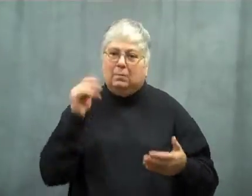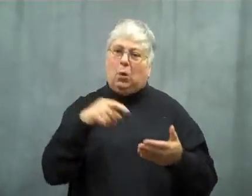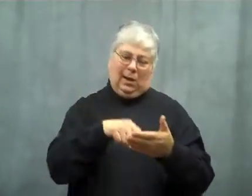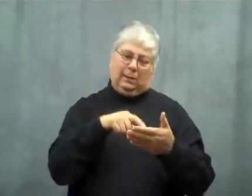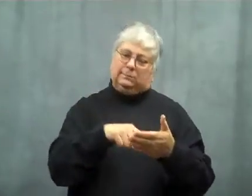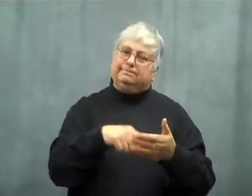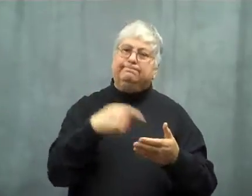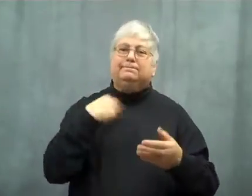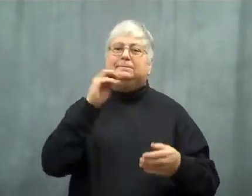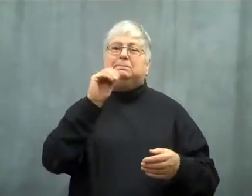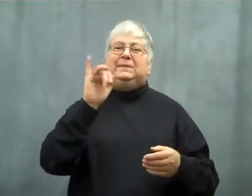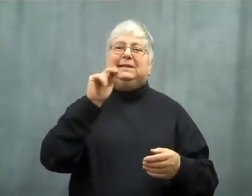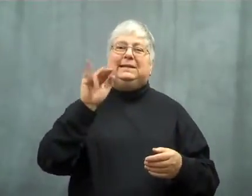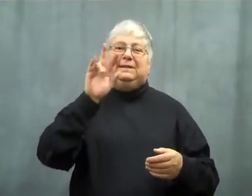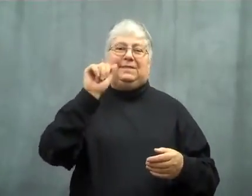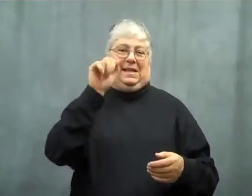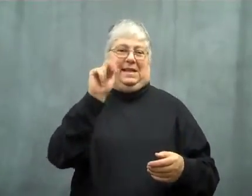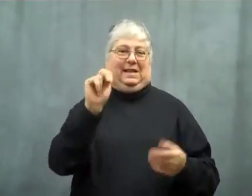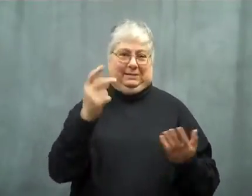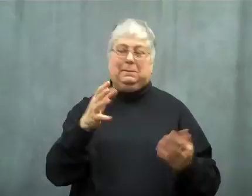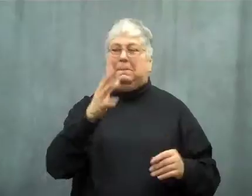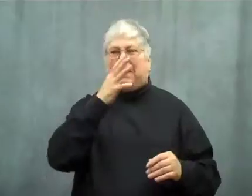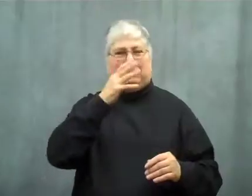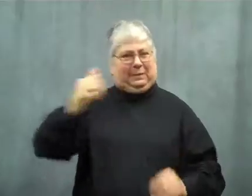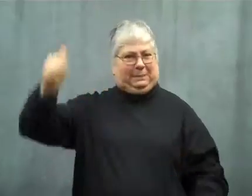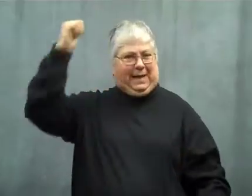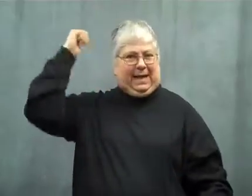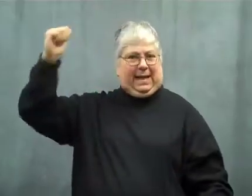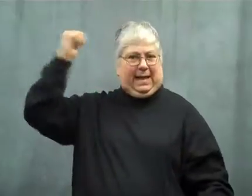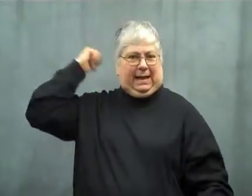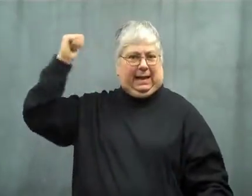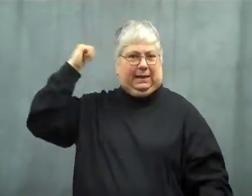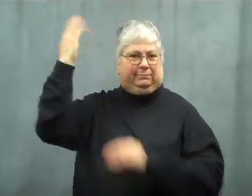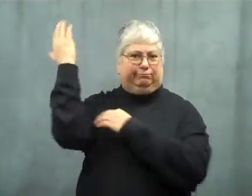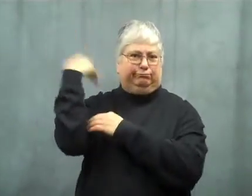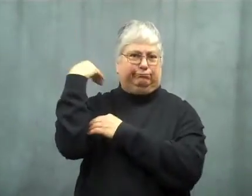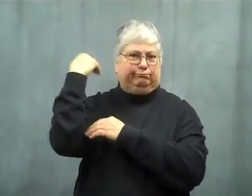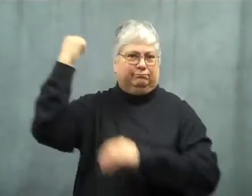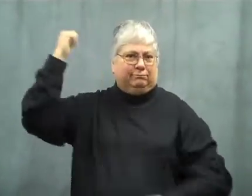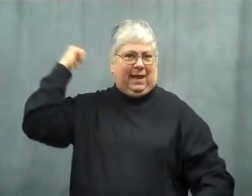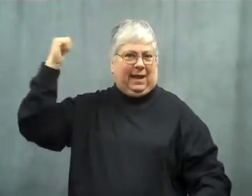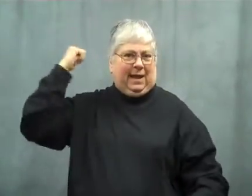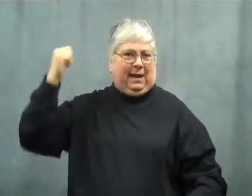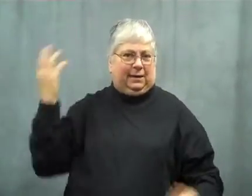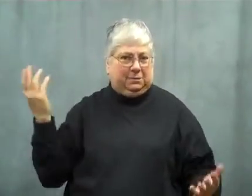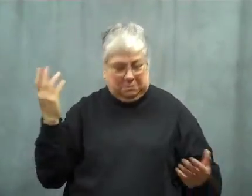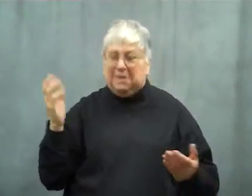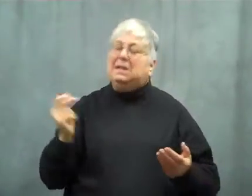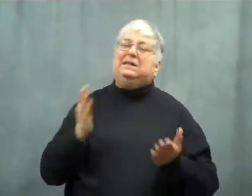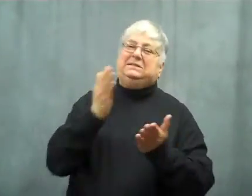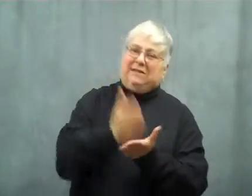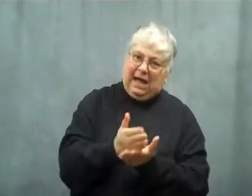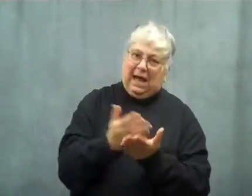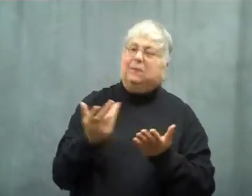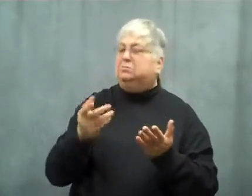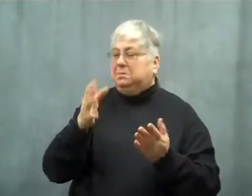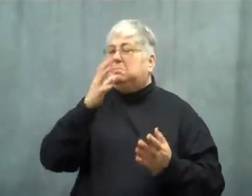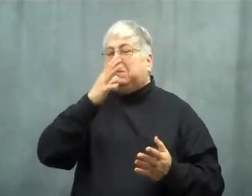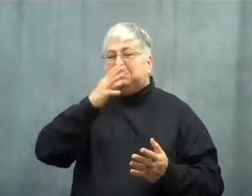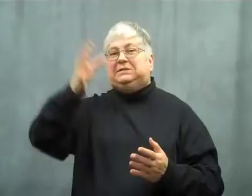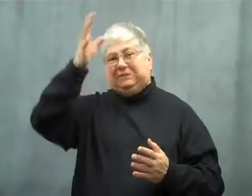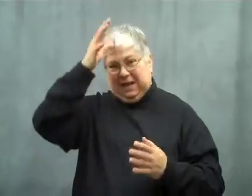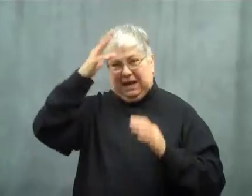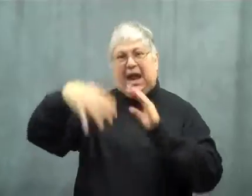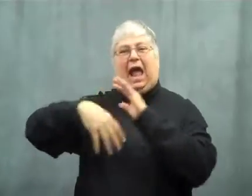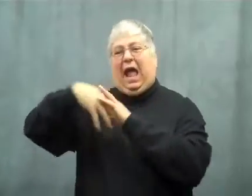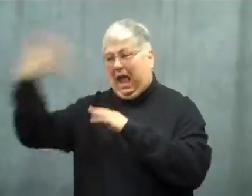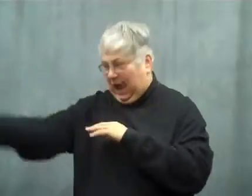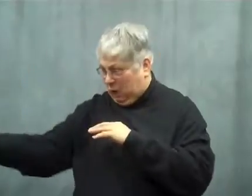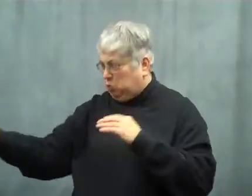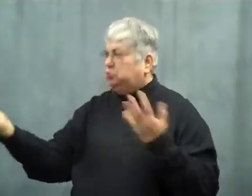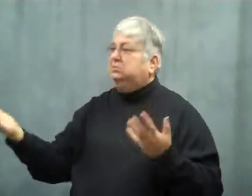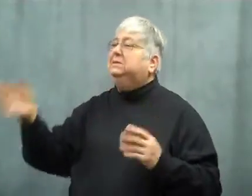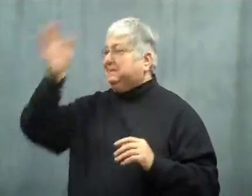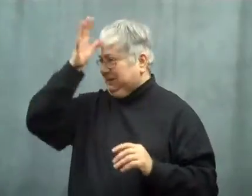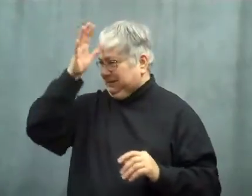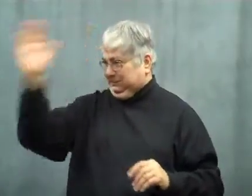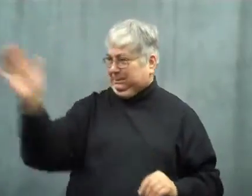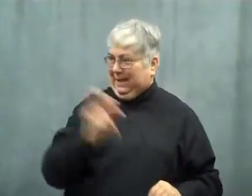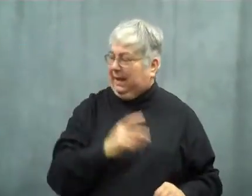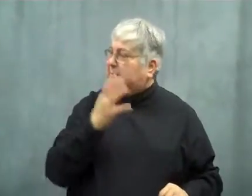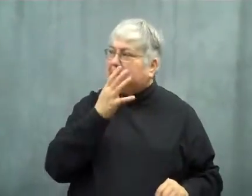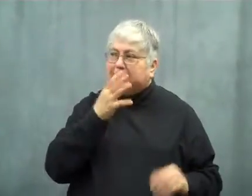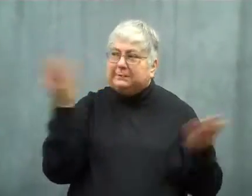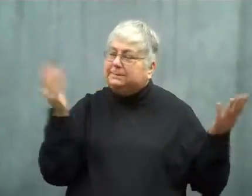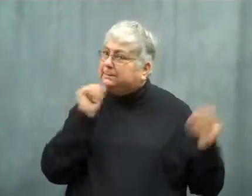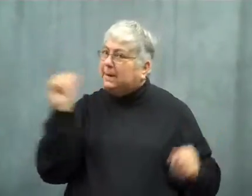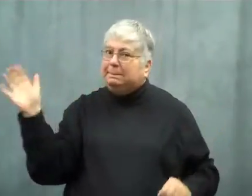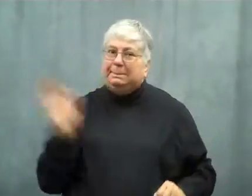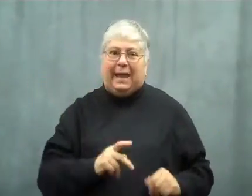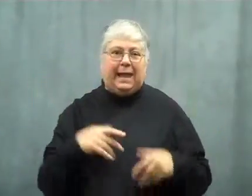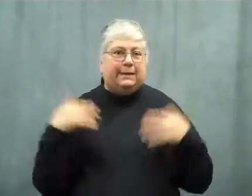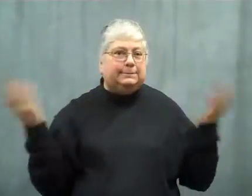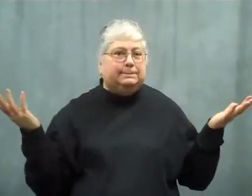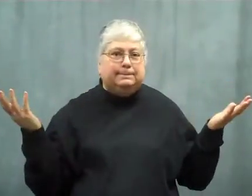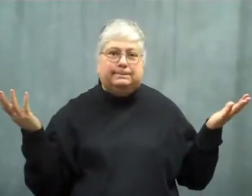He said they were in the minivan, and his mother was in the trunk.